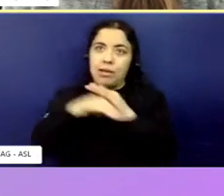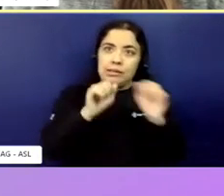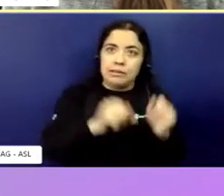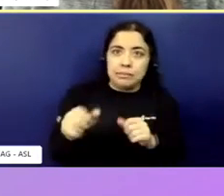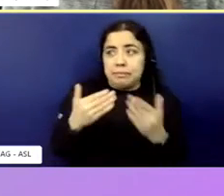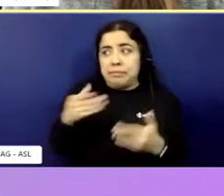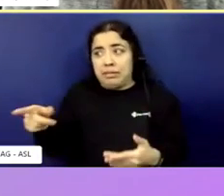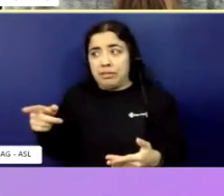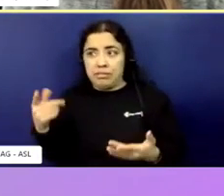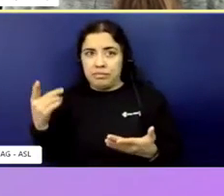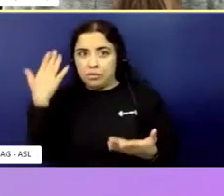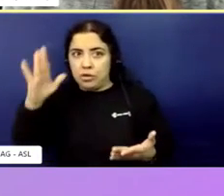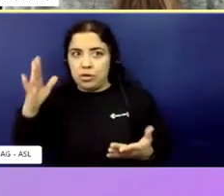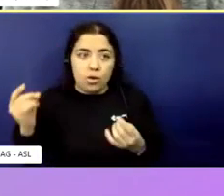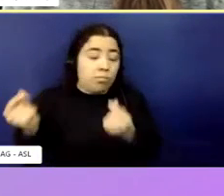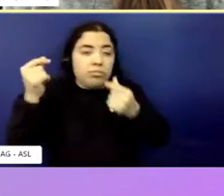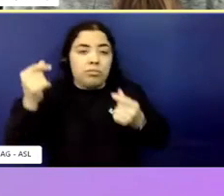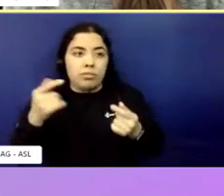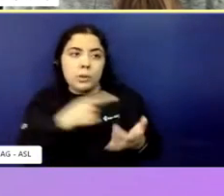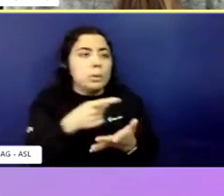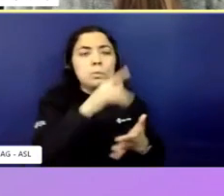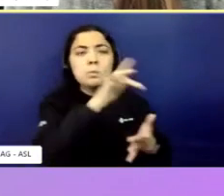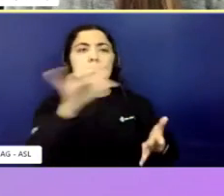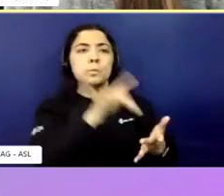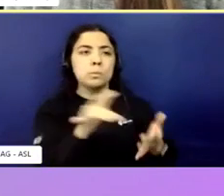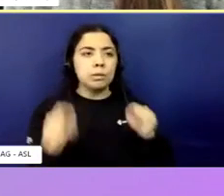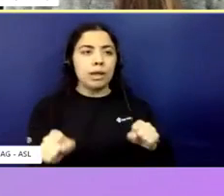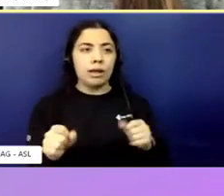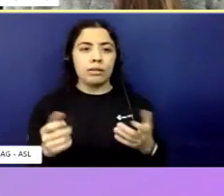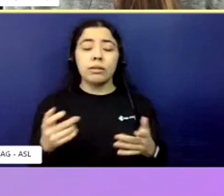Many sites clearly don't test accessibility with seniors who may not intuitively grasp what